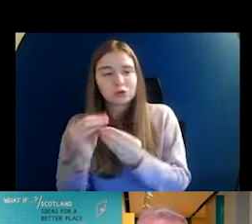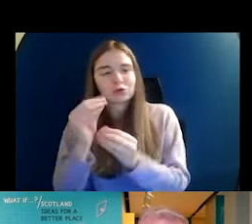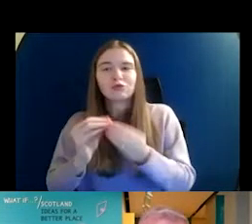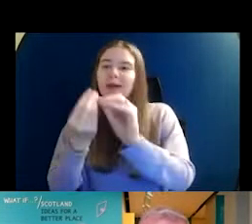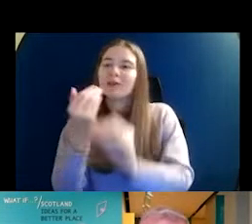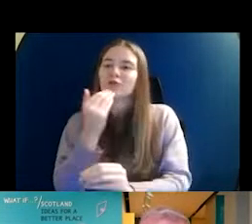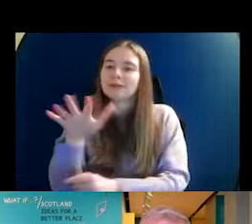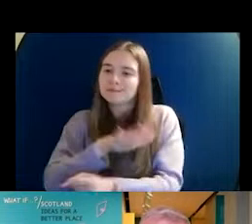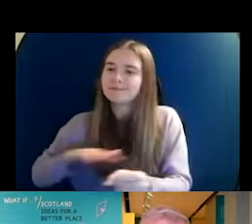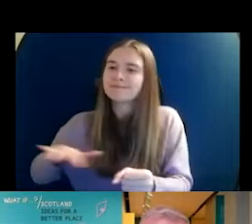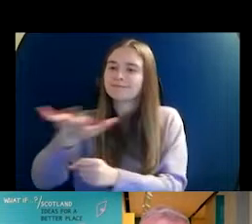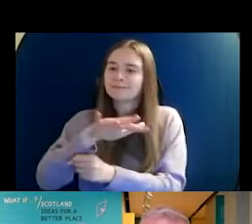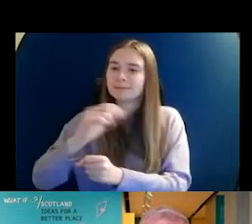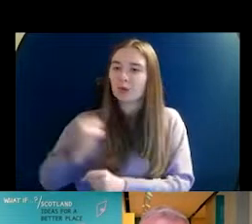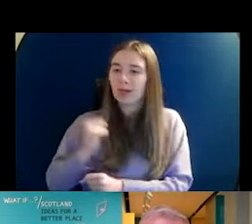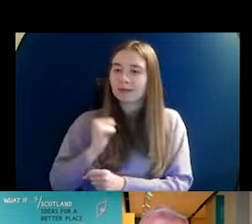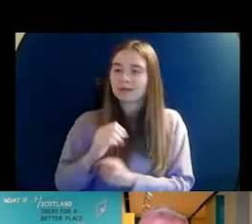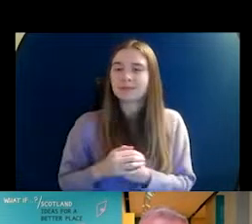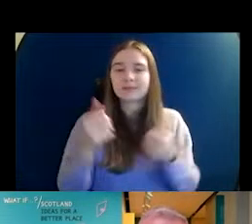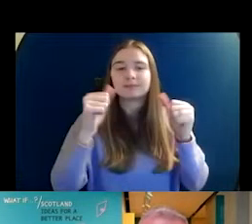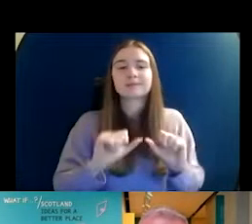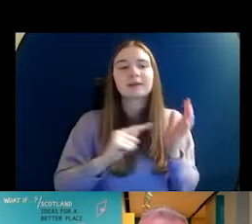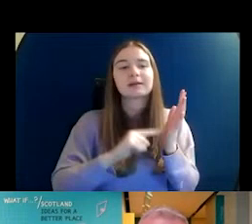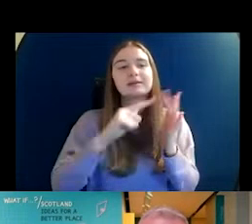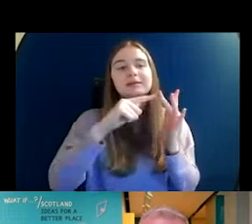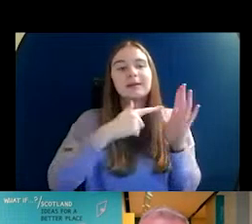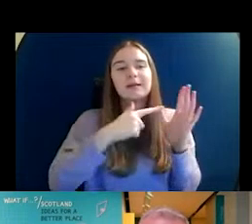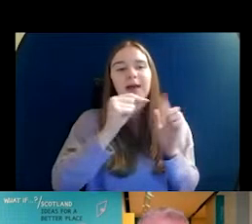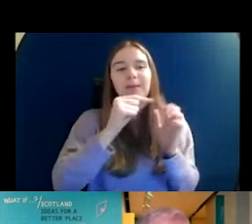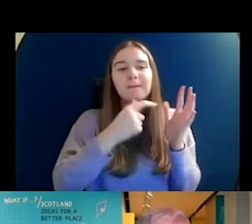We have Tiia Partanen, who's a recent graduate